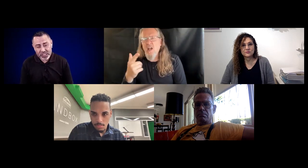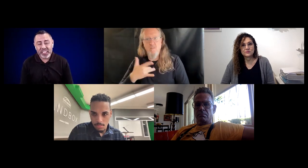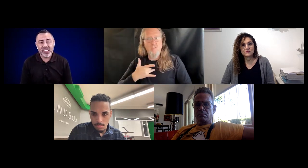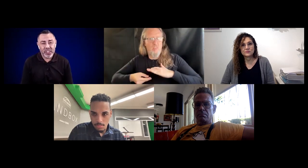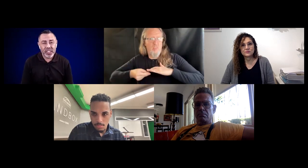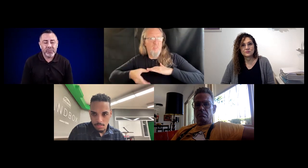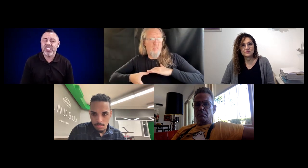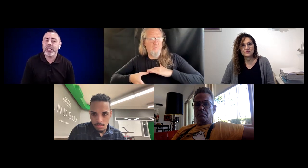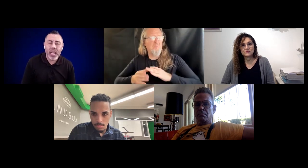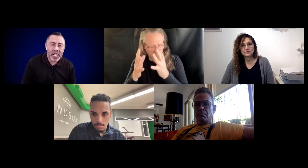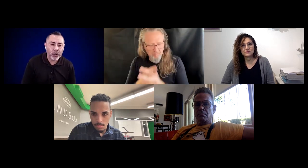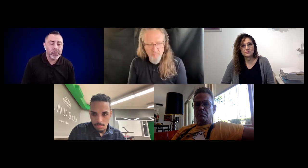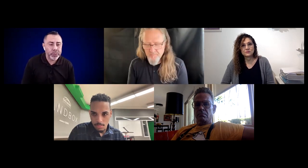to American Sign Language. I'll give you an example of that.